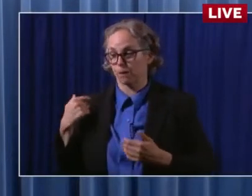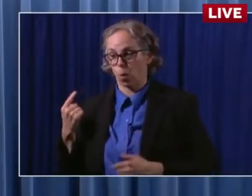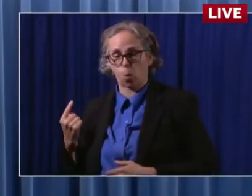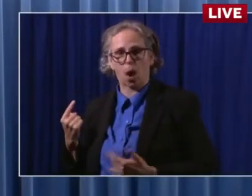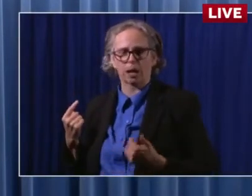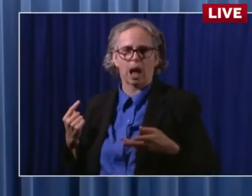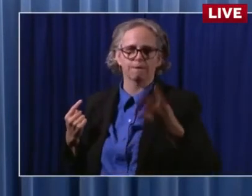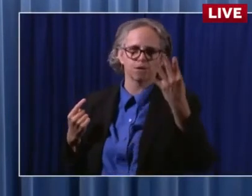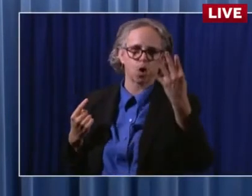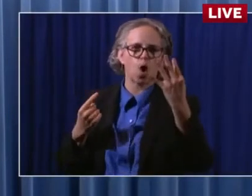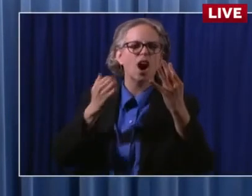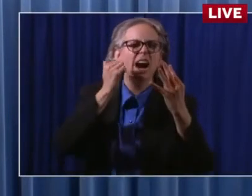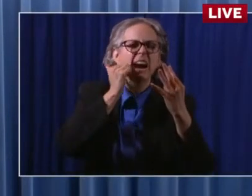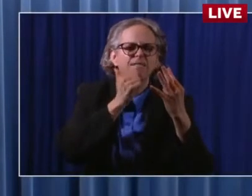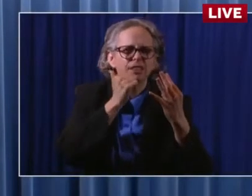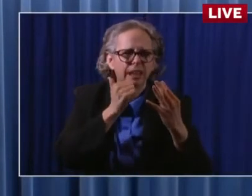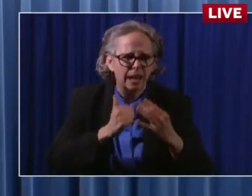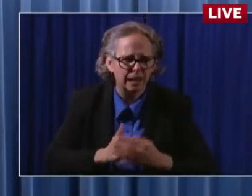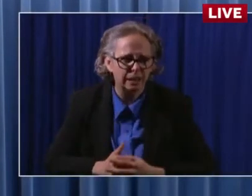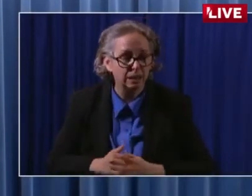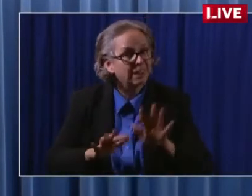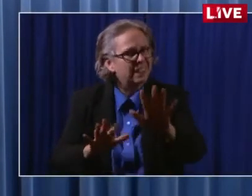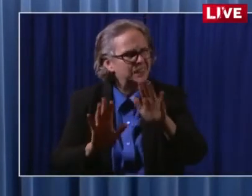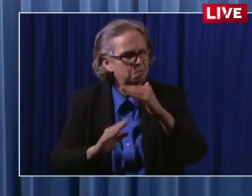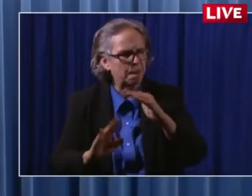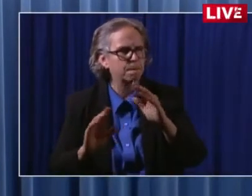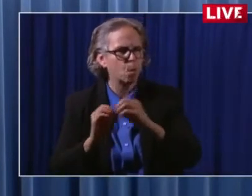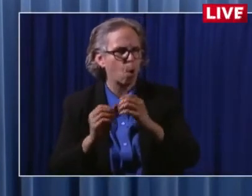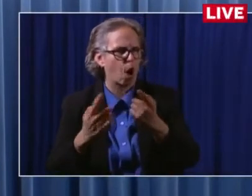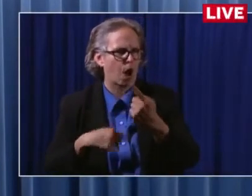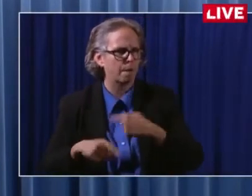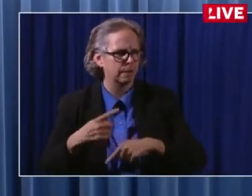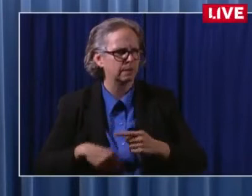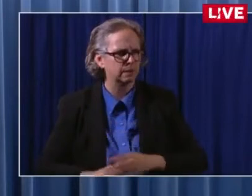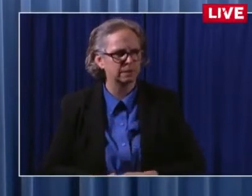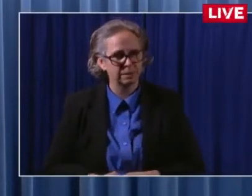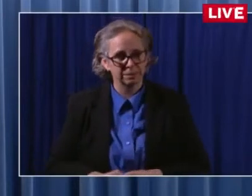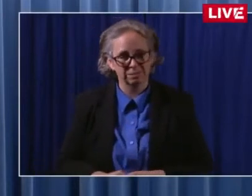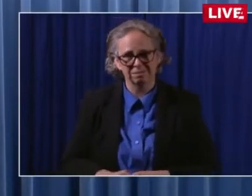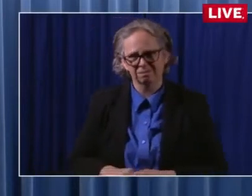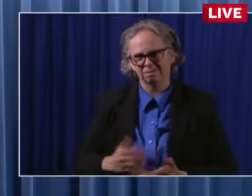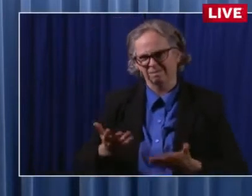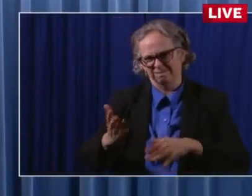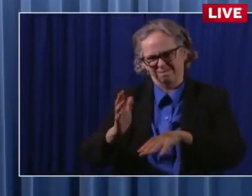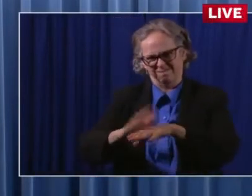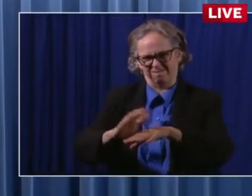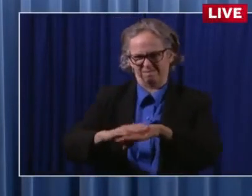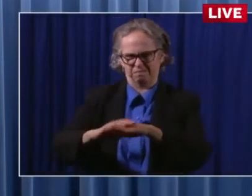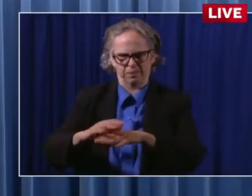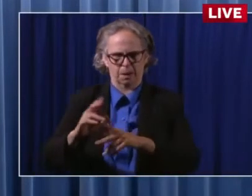PER DAY INCREASED FROM ONE TO FOUR. DO TO CLINICAL AND REPORTING LAGS, THE NUMBERS MAY CONTINUE TO GROW.